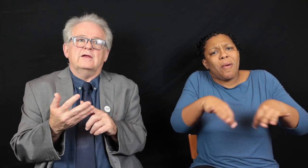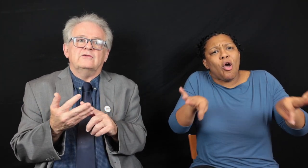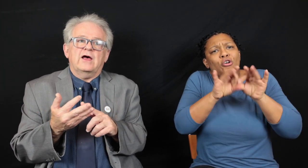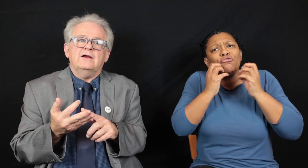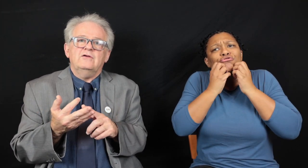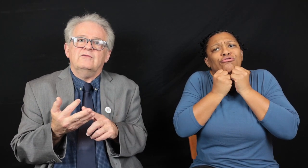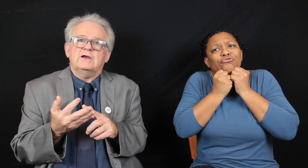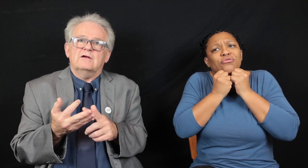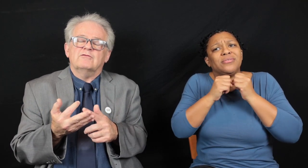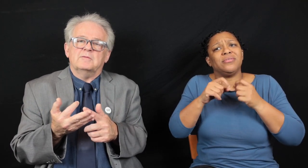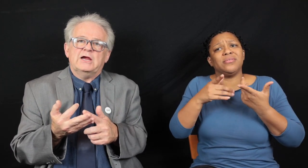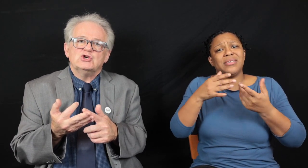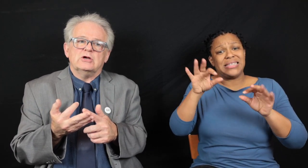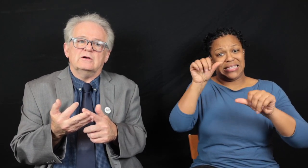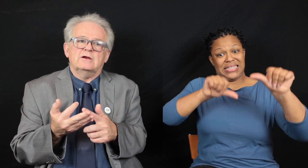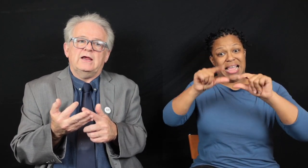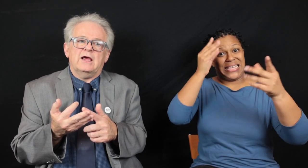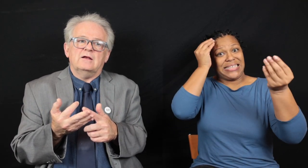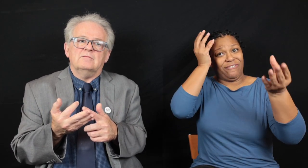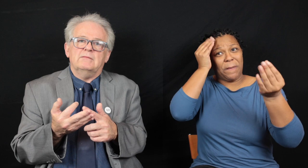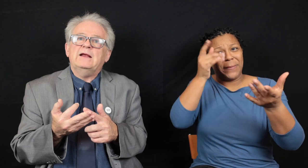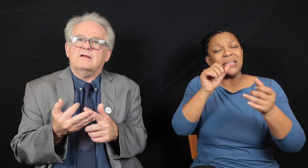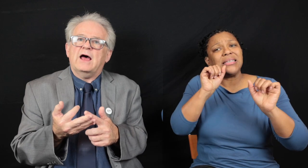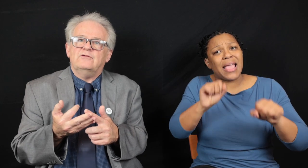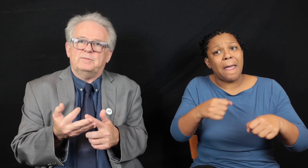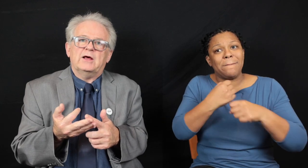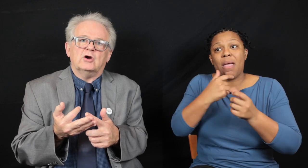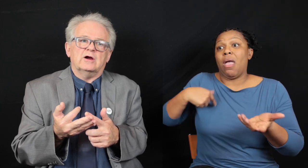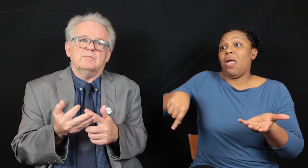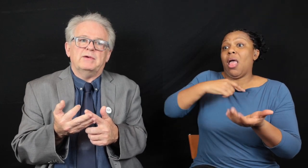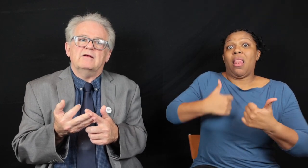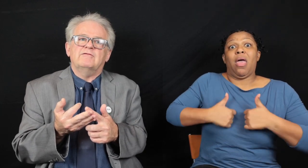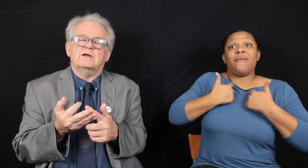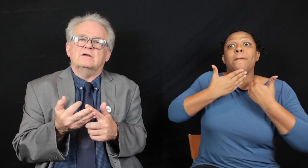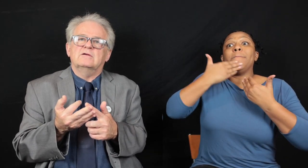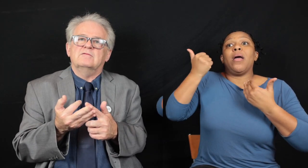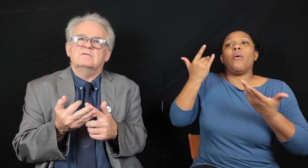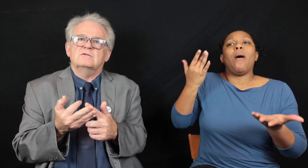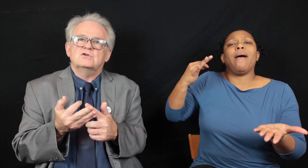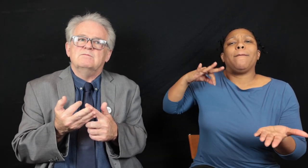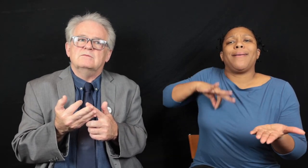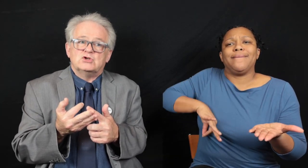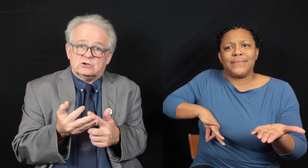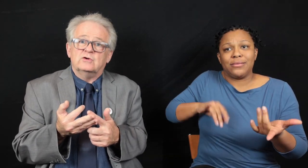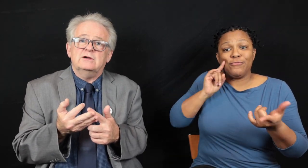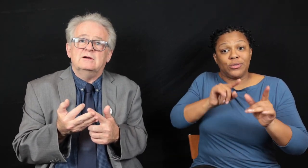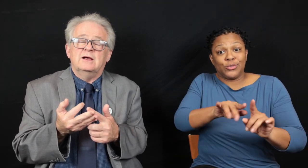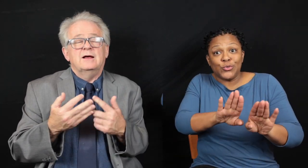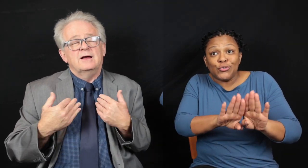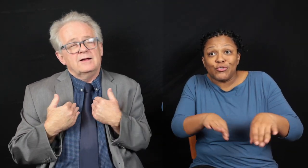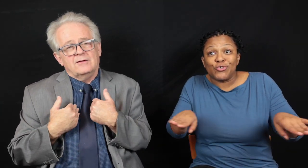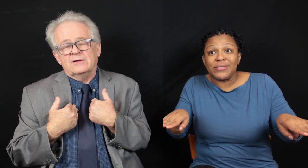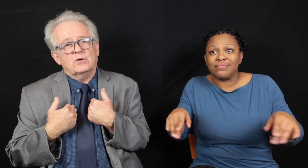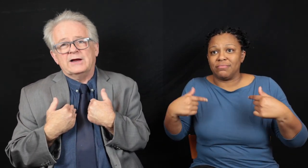That scientific information can make lives better and benefit children. That’s what I